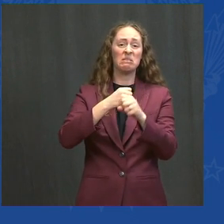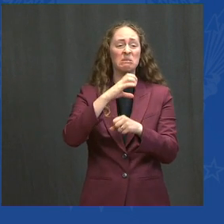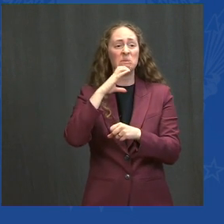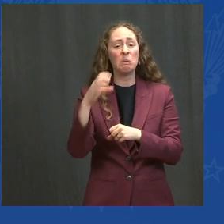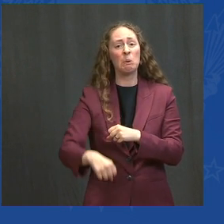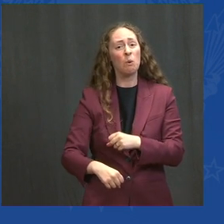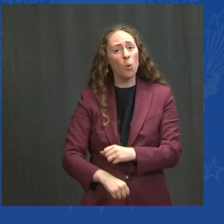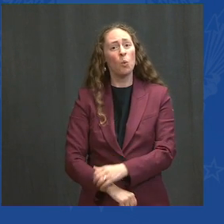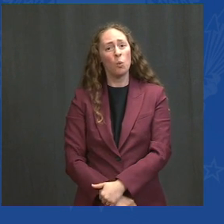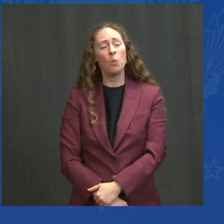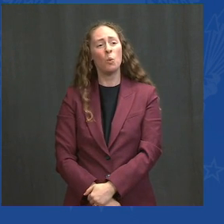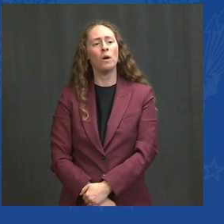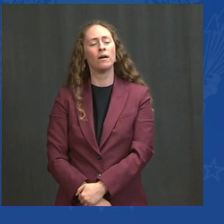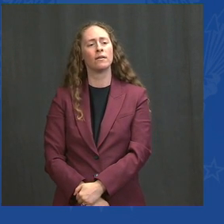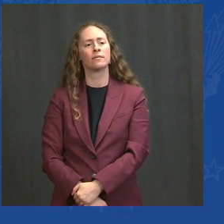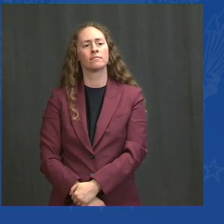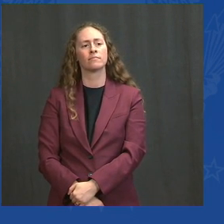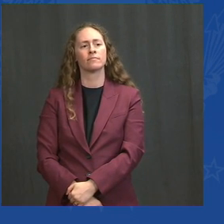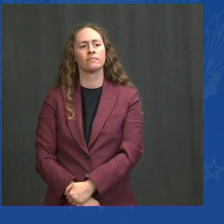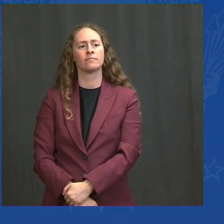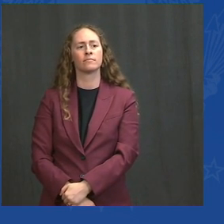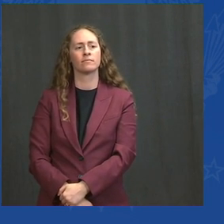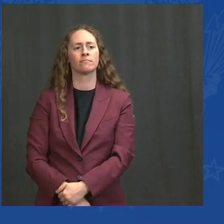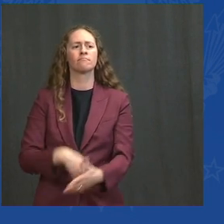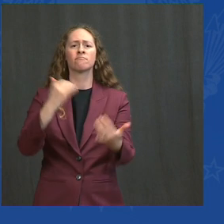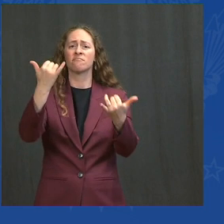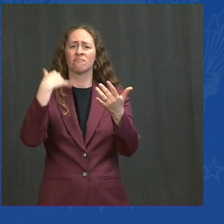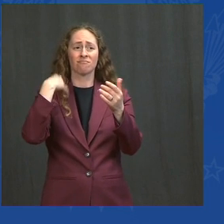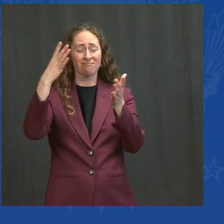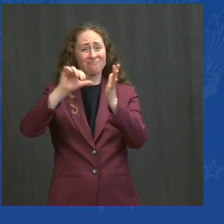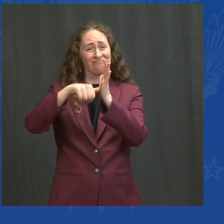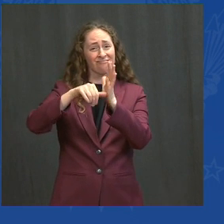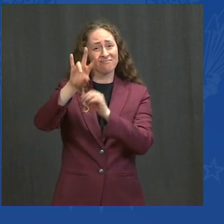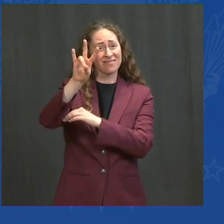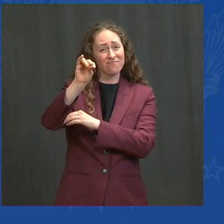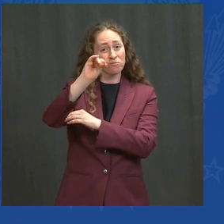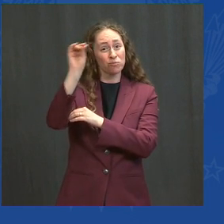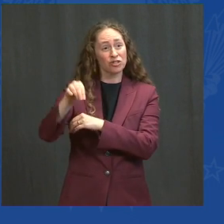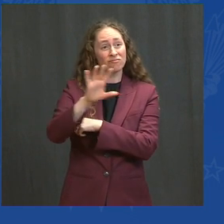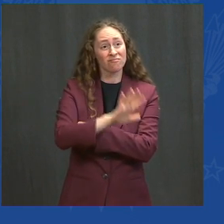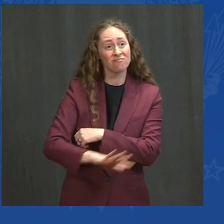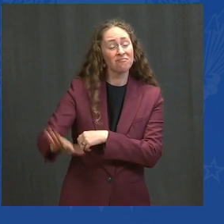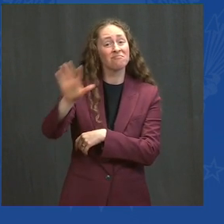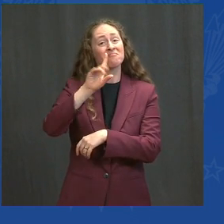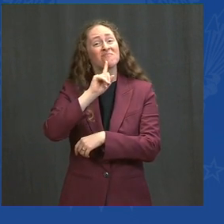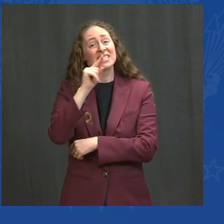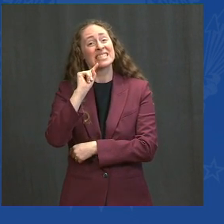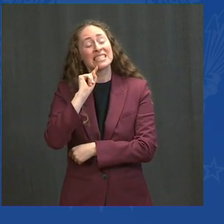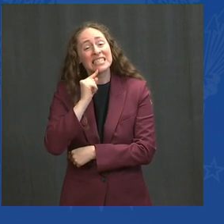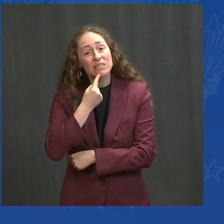are well into the second half of their lifespans. You saw what happened in Texas this winter: